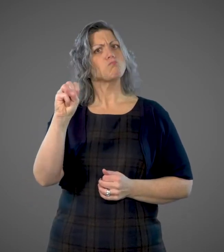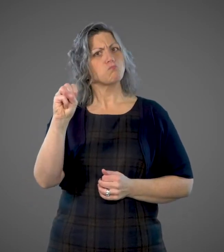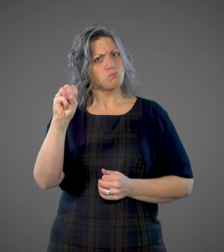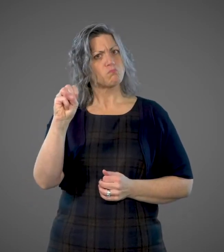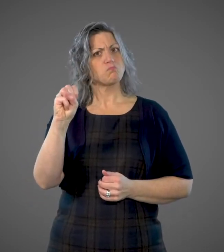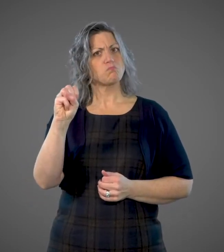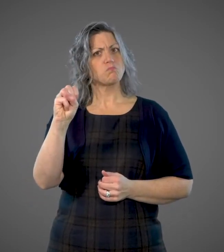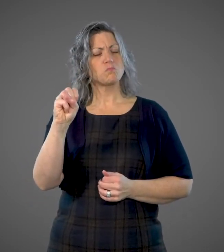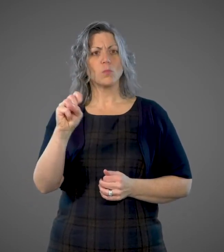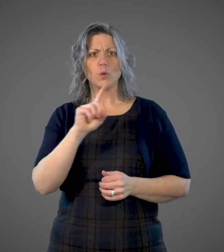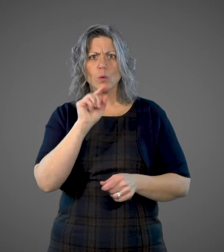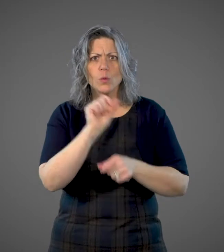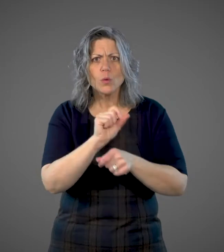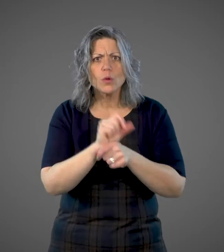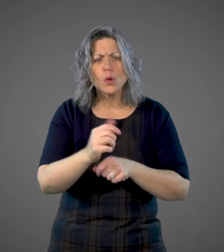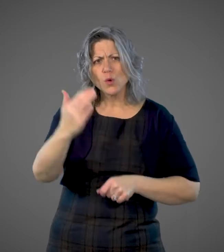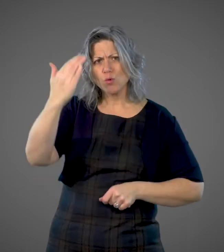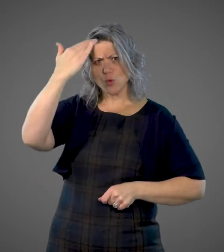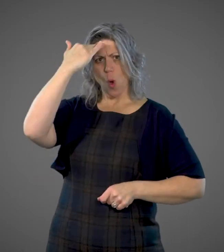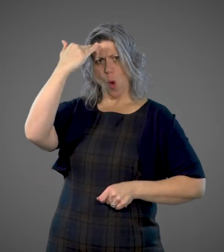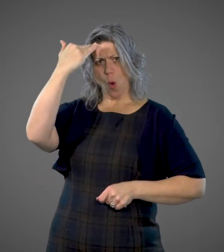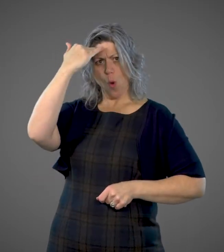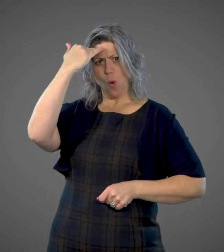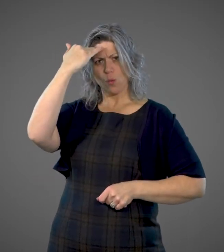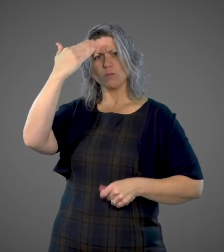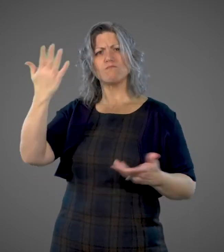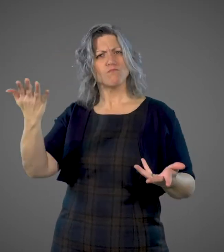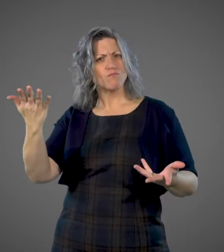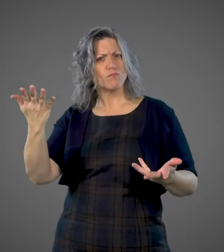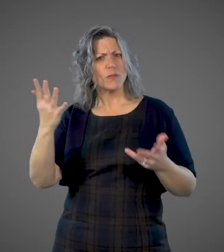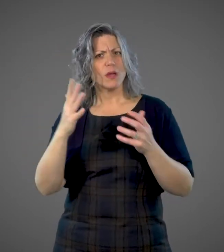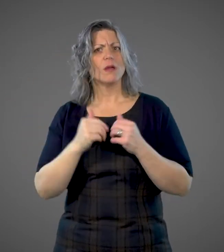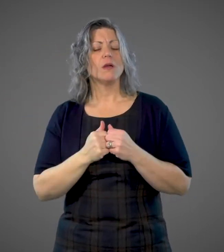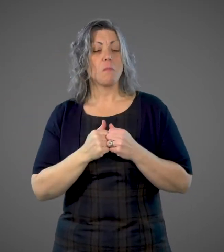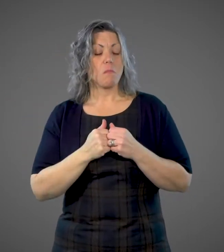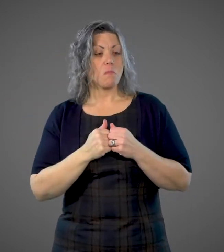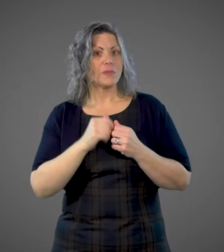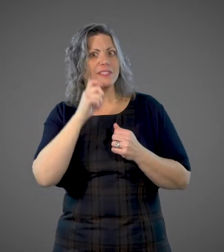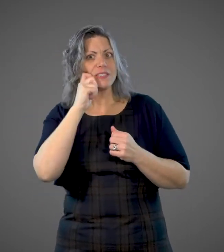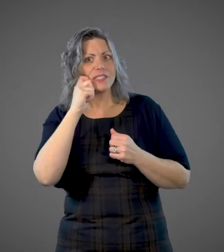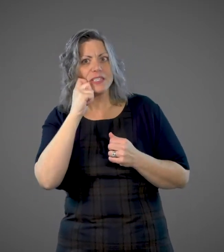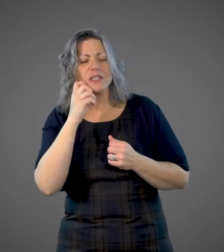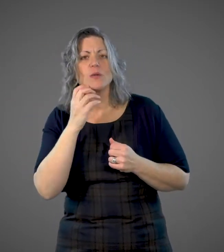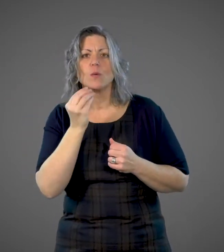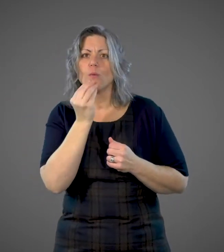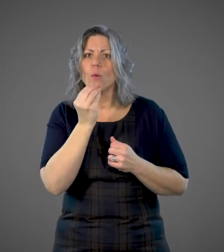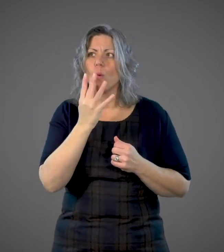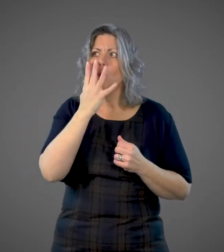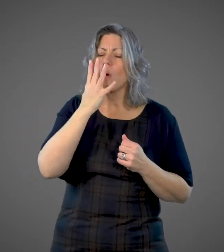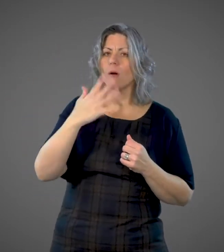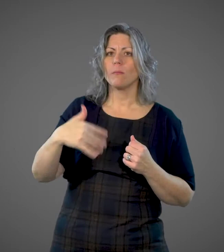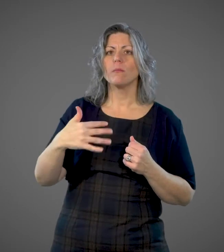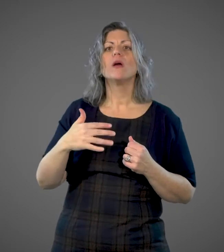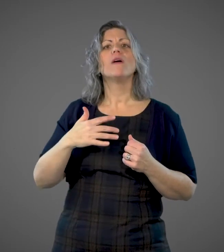To diagnose a fever - One way to tell if someone has a fever is if their skin feels very warm.